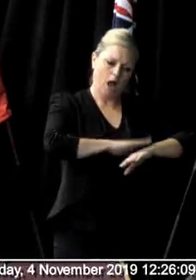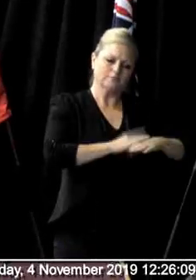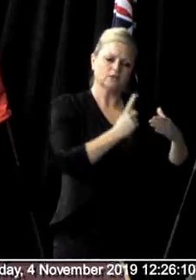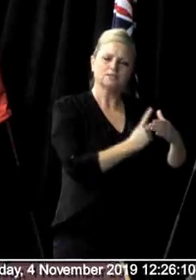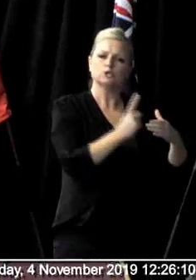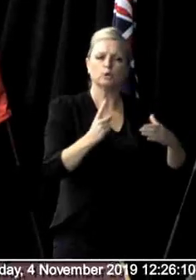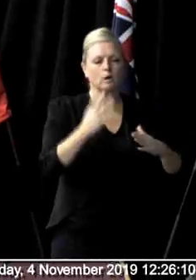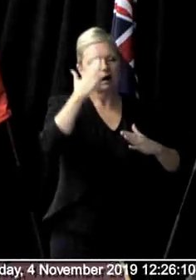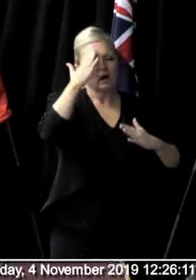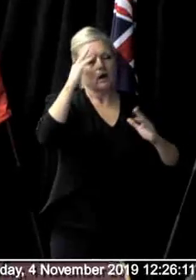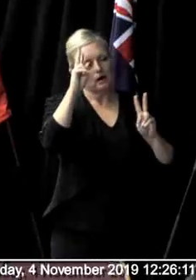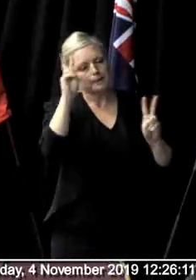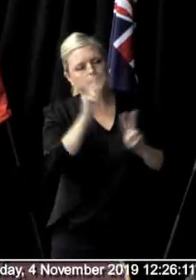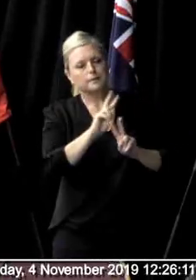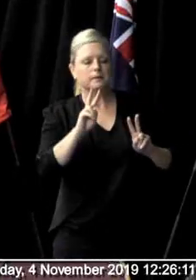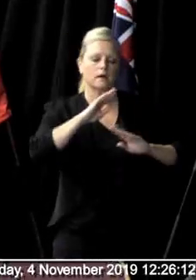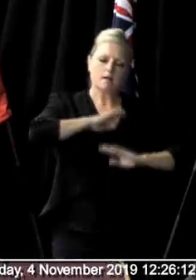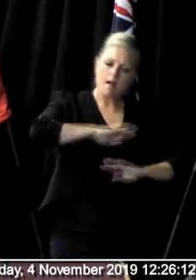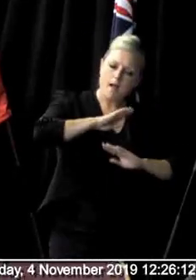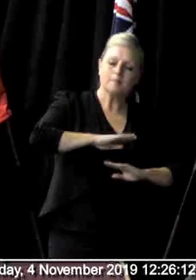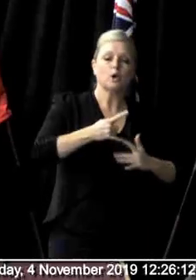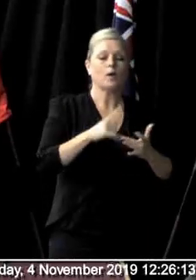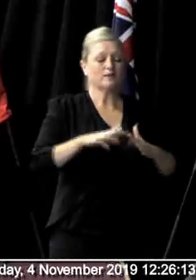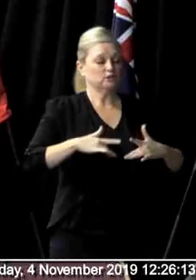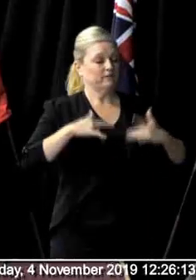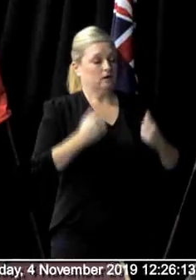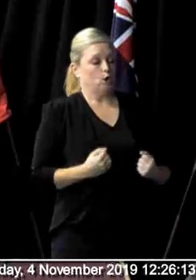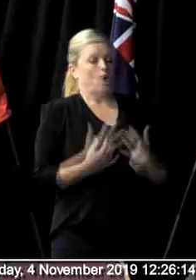So when she’s getting overwhelmed by – I did it again –